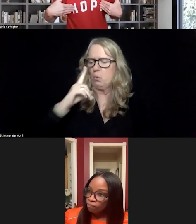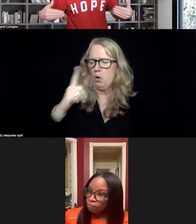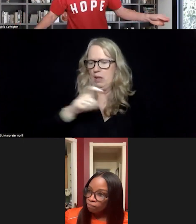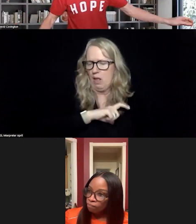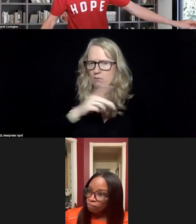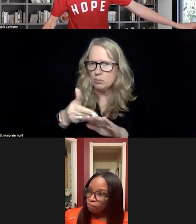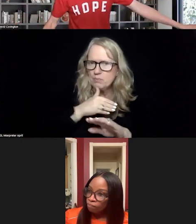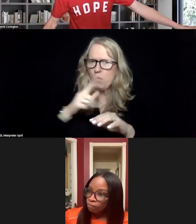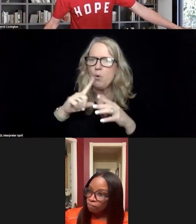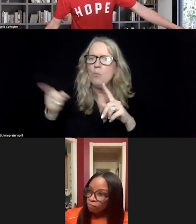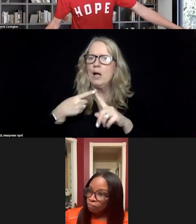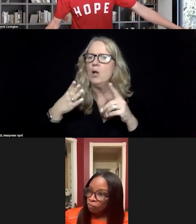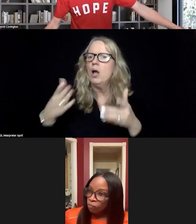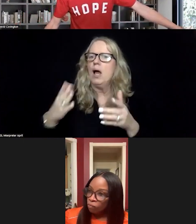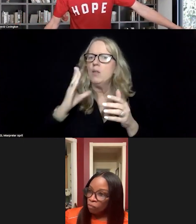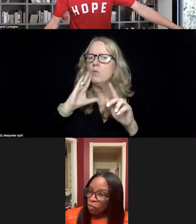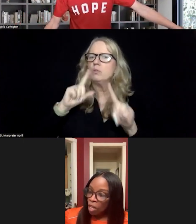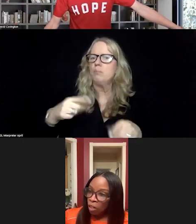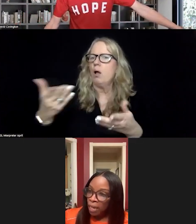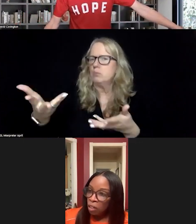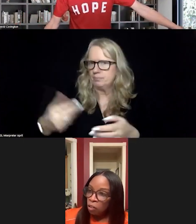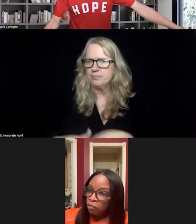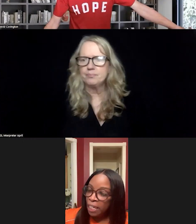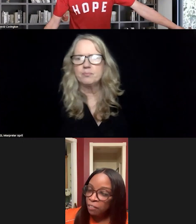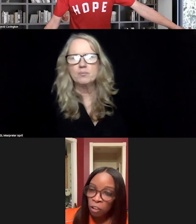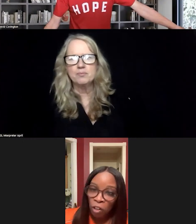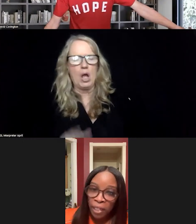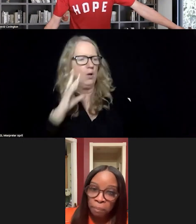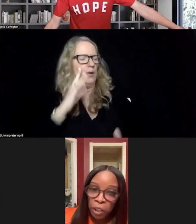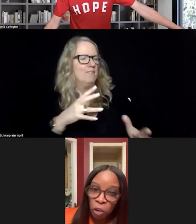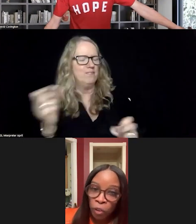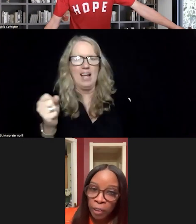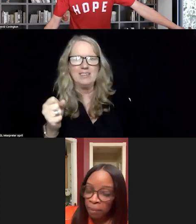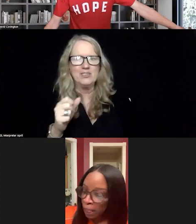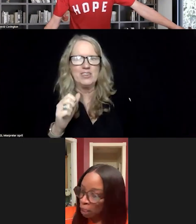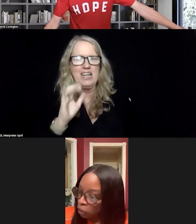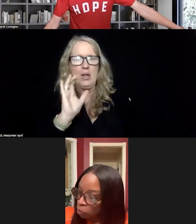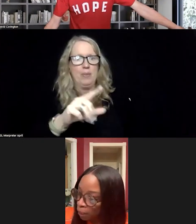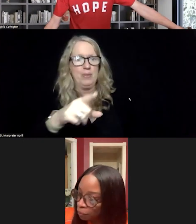FIRST OF ALL, THAT PICTURE TRIGGERED FOR ME FOR SO MANY